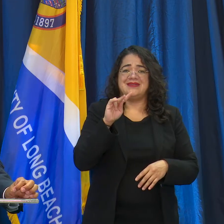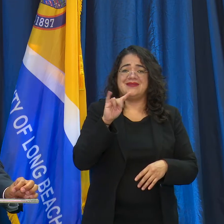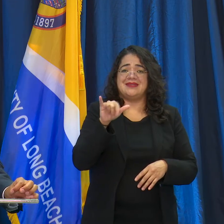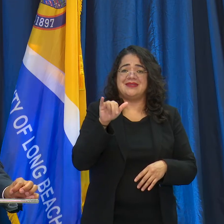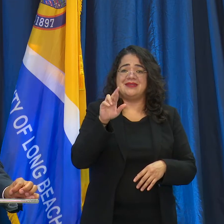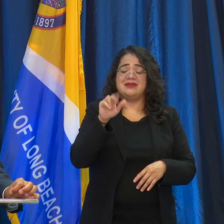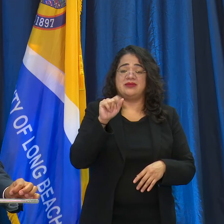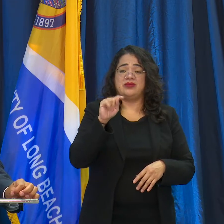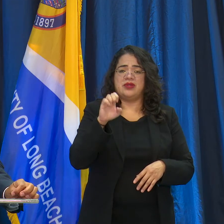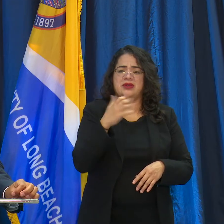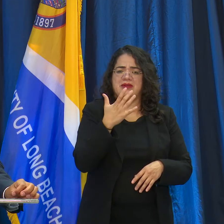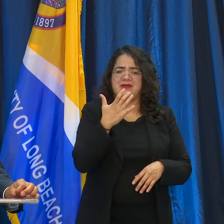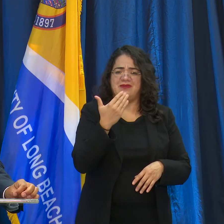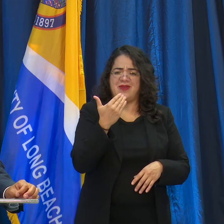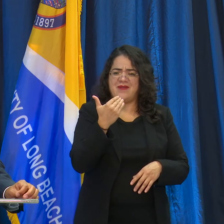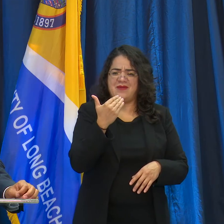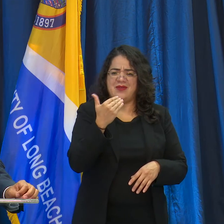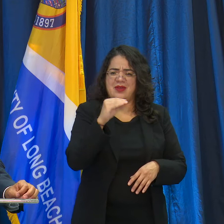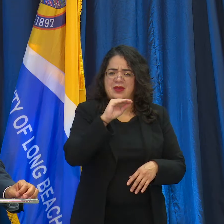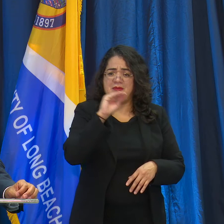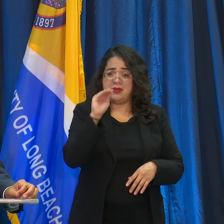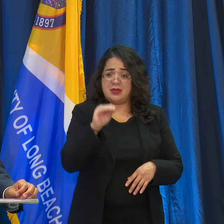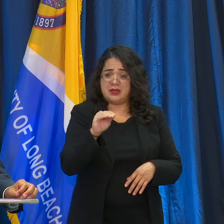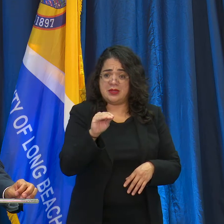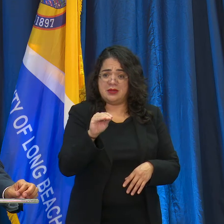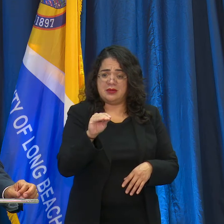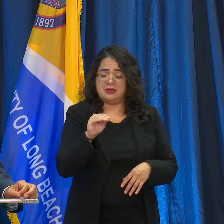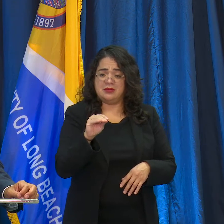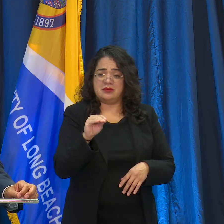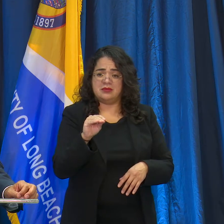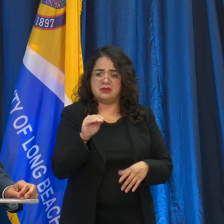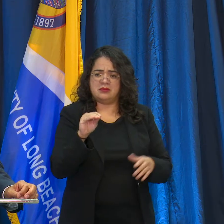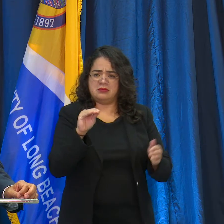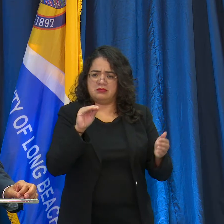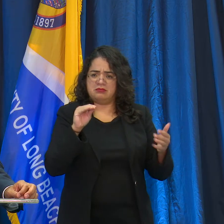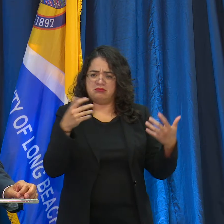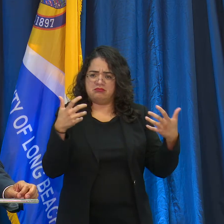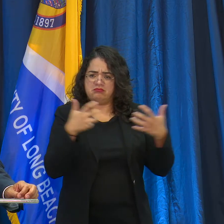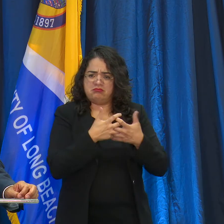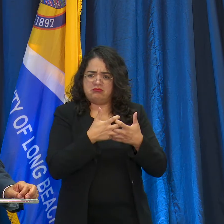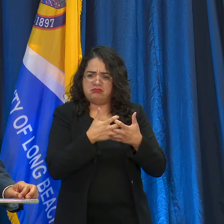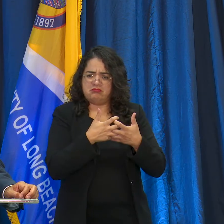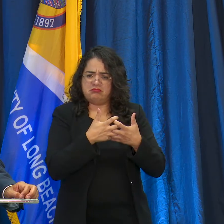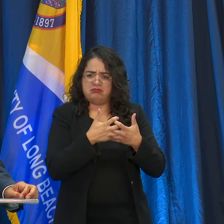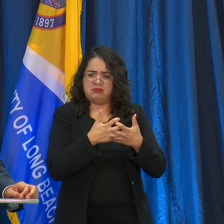How does that compare historically to our highest positivity